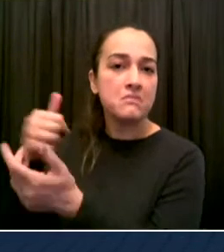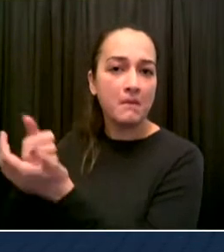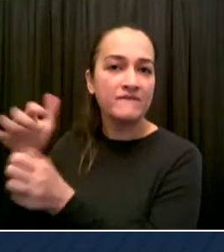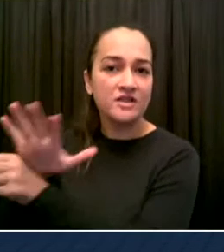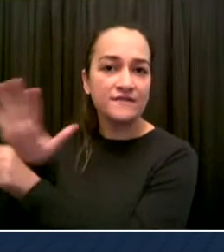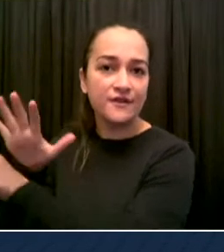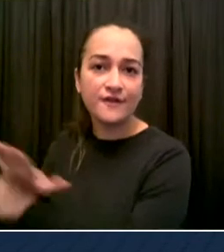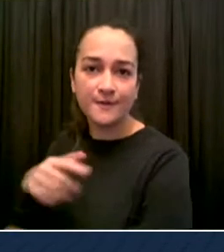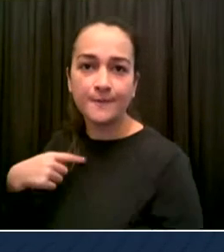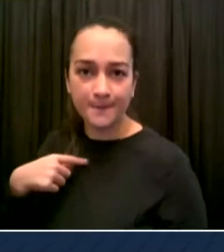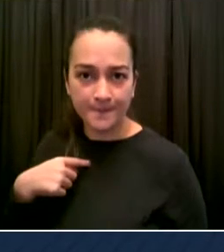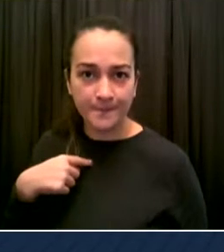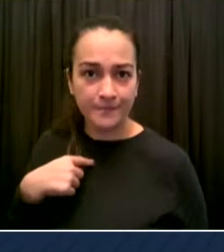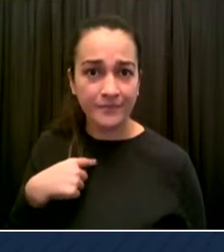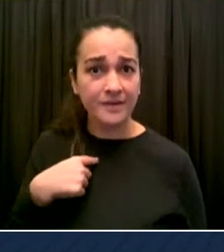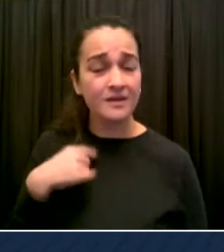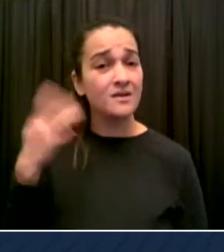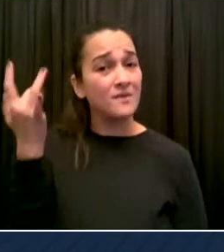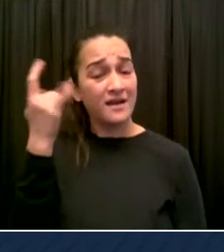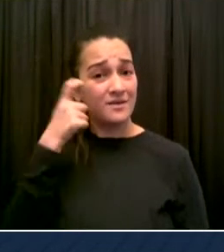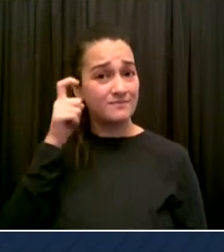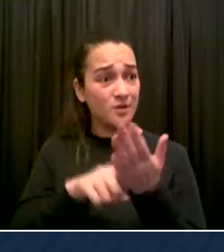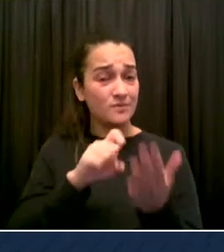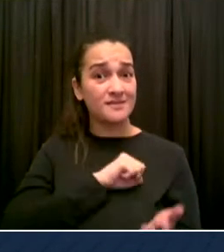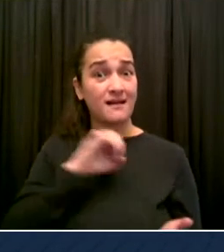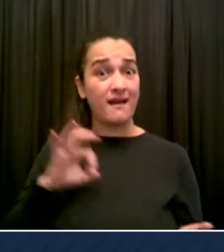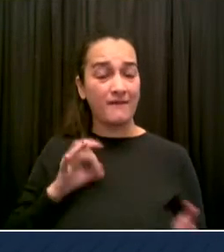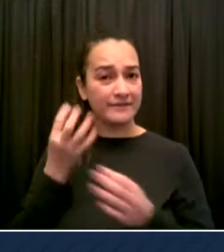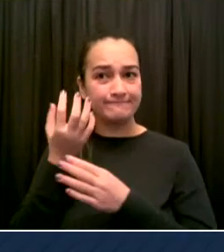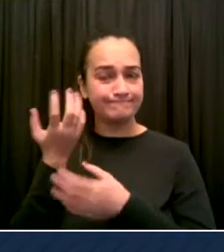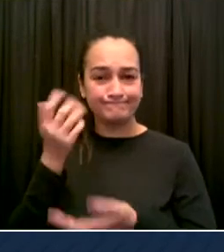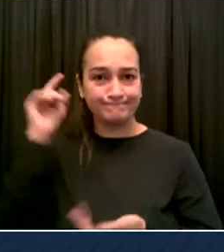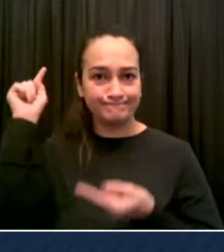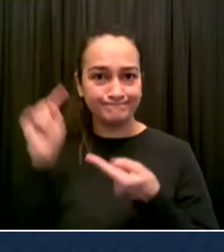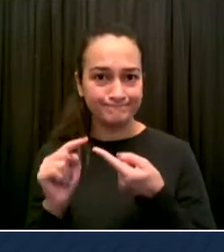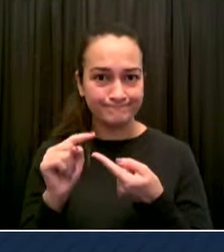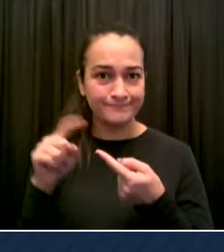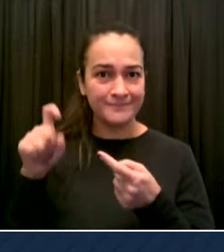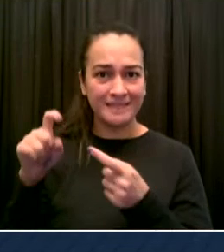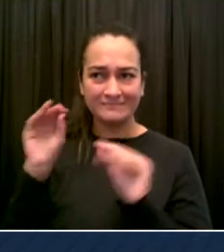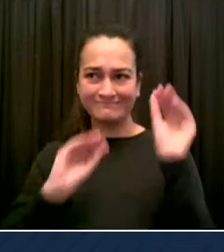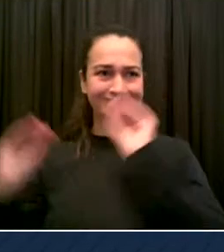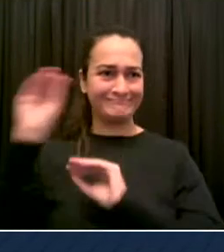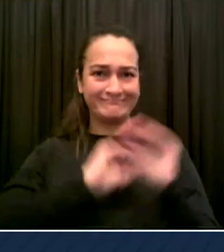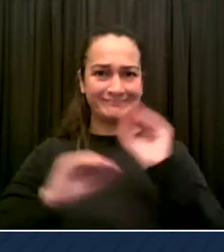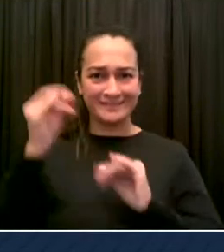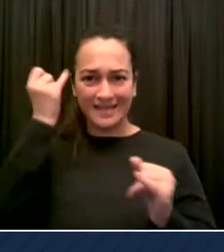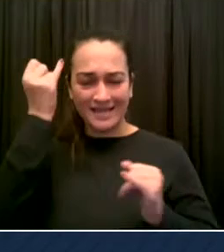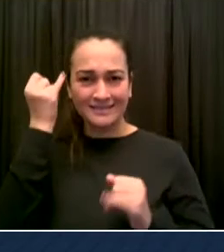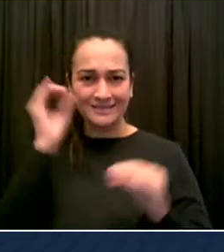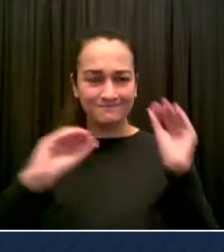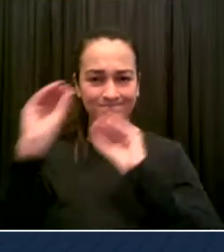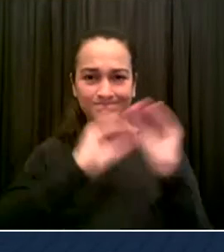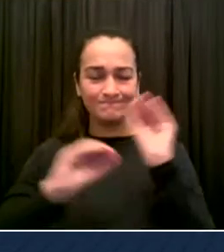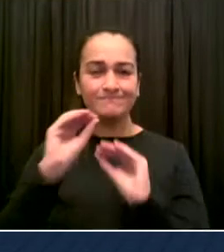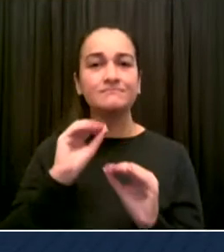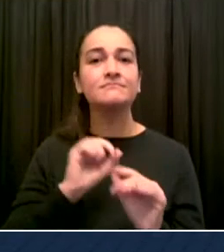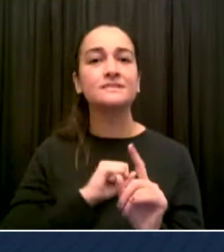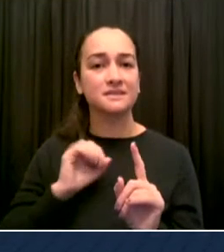RATHER THAN CORRECTION OFFICERS HAVING TO BE ETHRE. CORRECTION OFFICERSAN C E BBACK